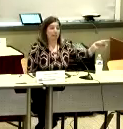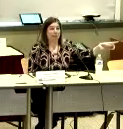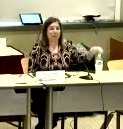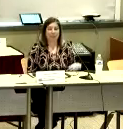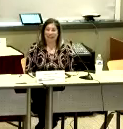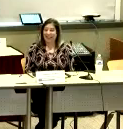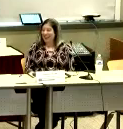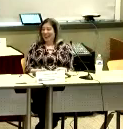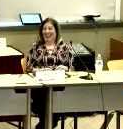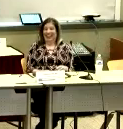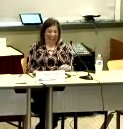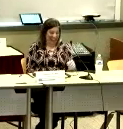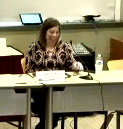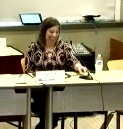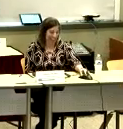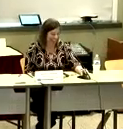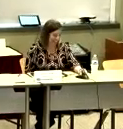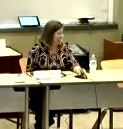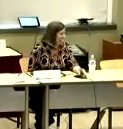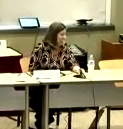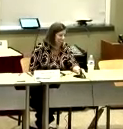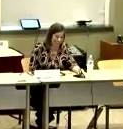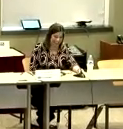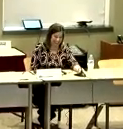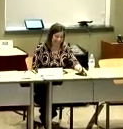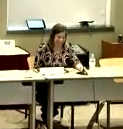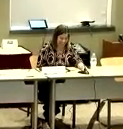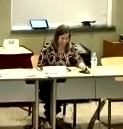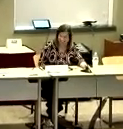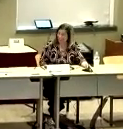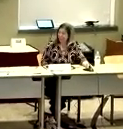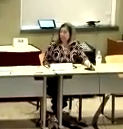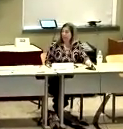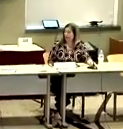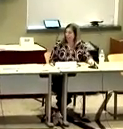Allison, I was kidding. So Allison is going to have to answer. Gun.